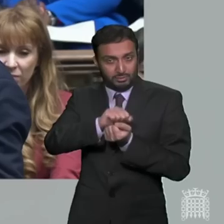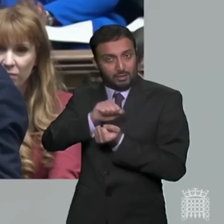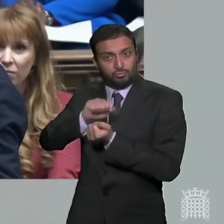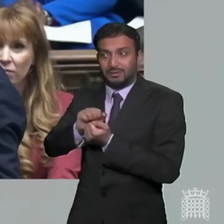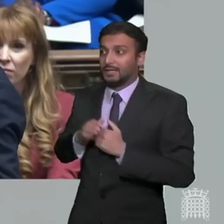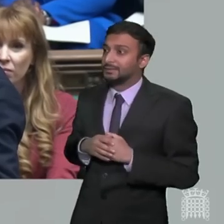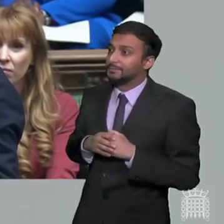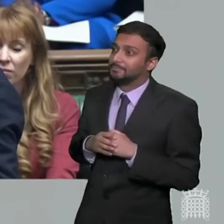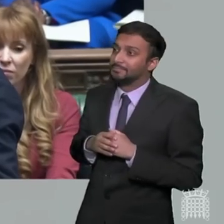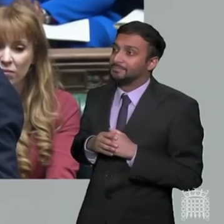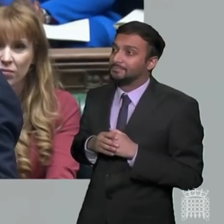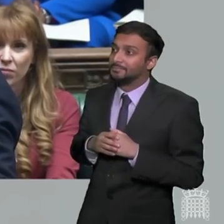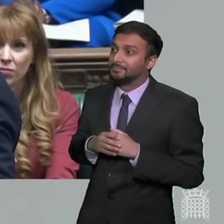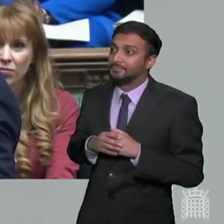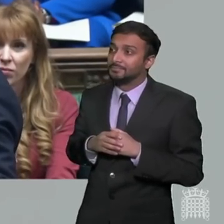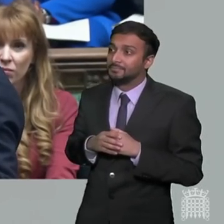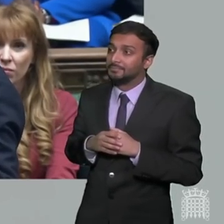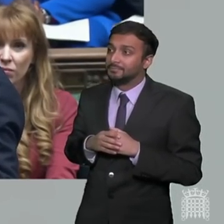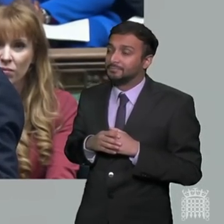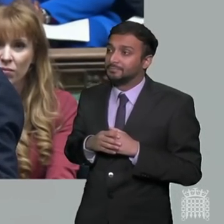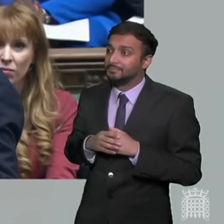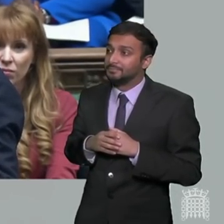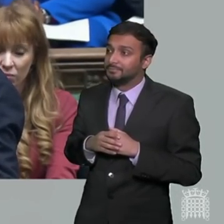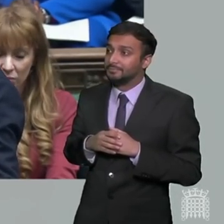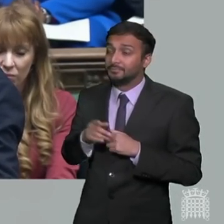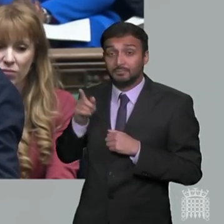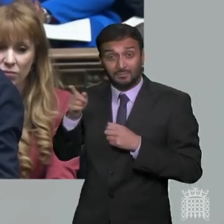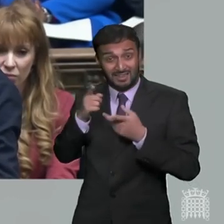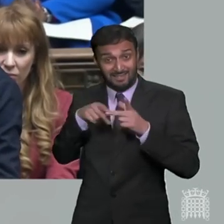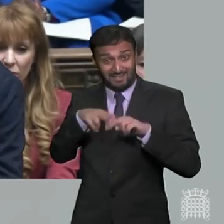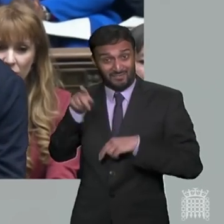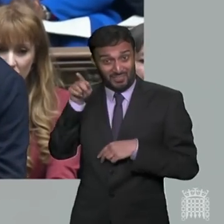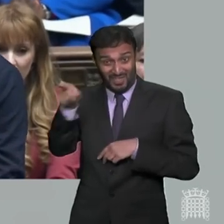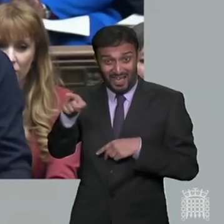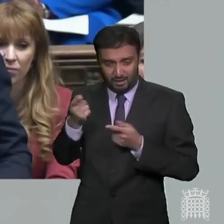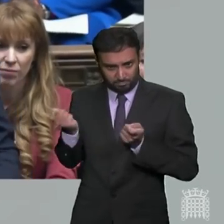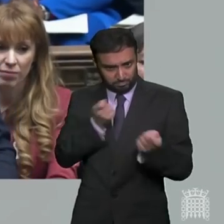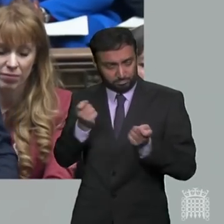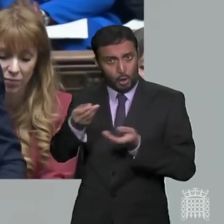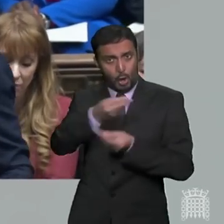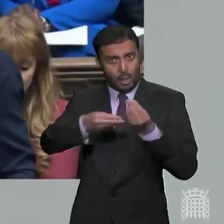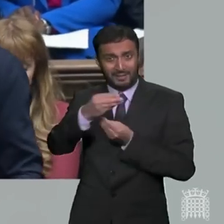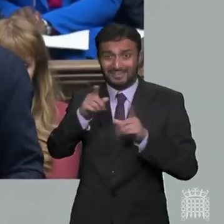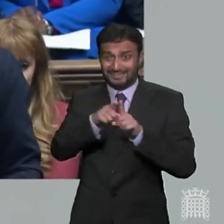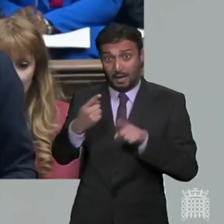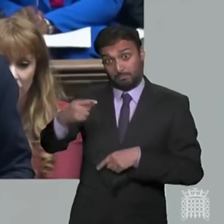at the same rate as the last Labour Government, we would have tens of billions of pounds more